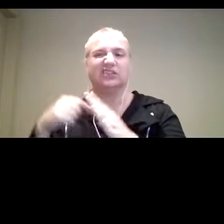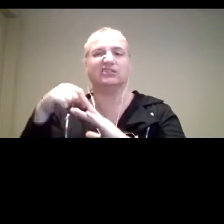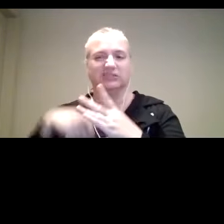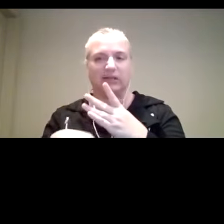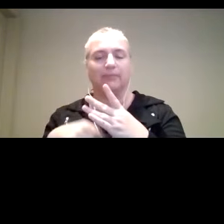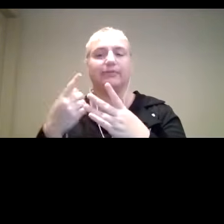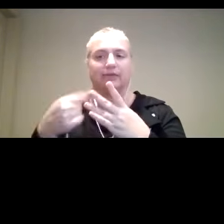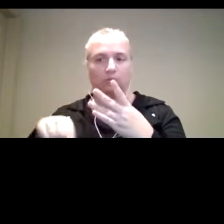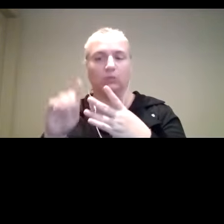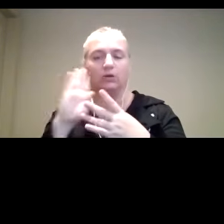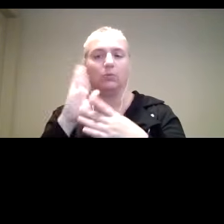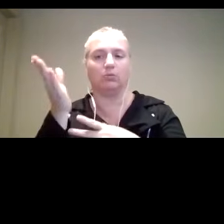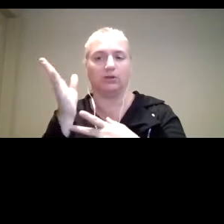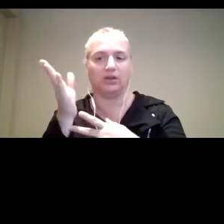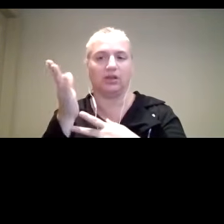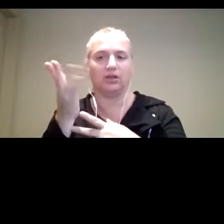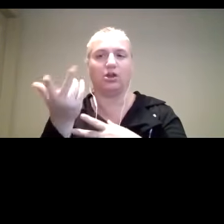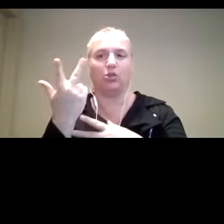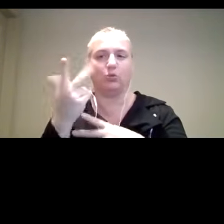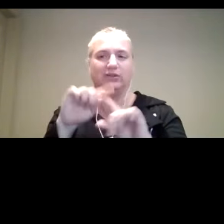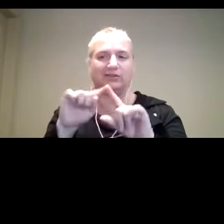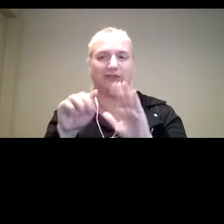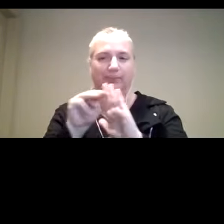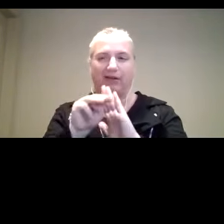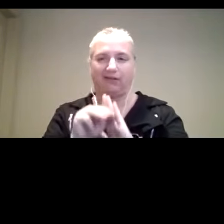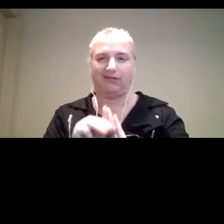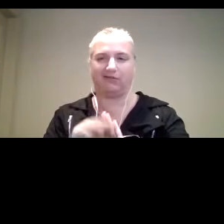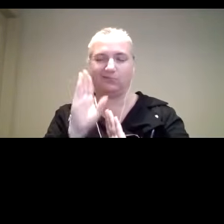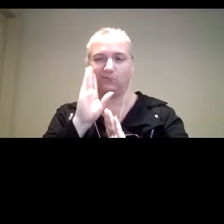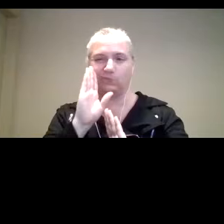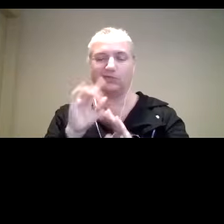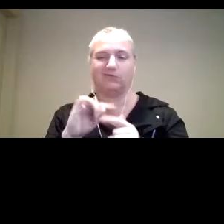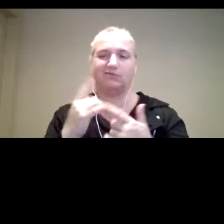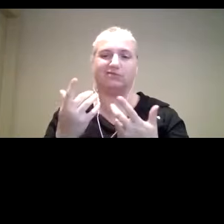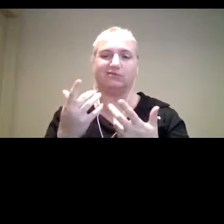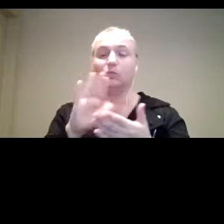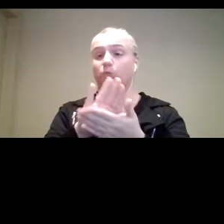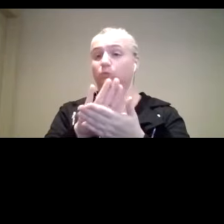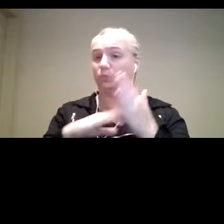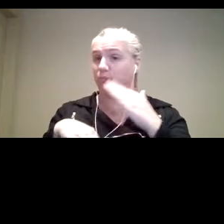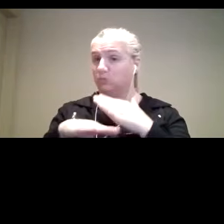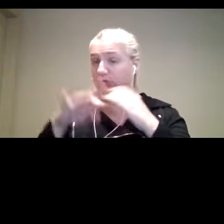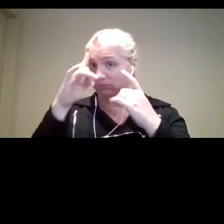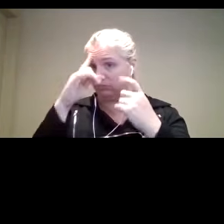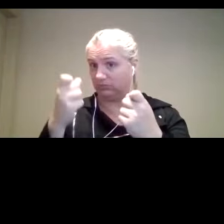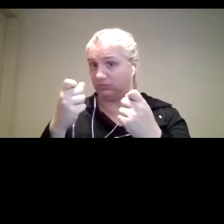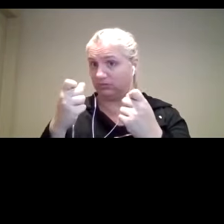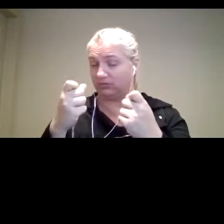I'm going to present three different models for school-based mental health integration